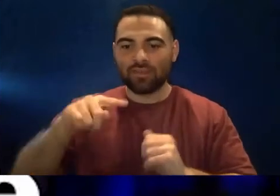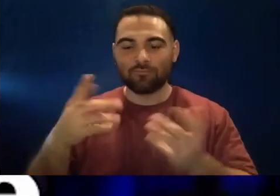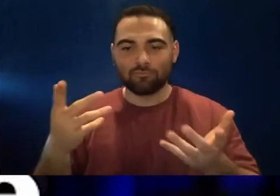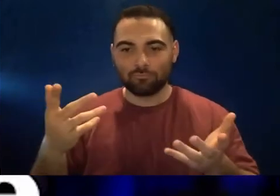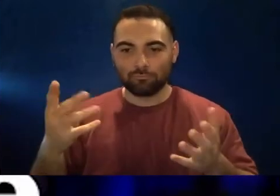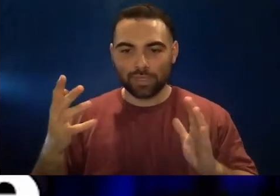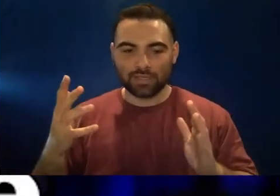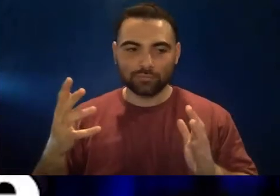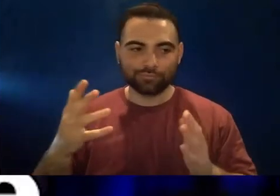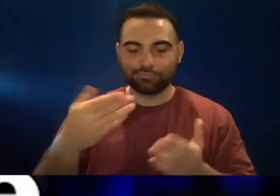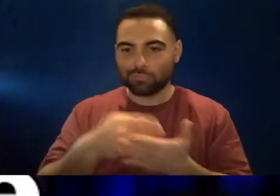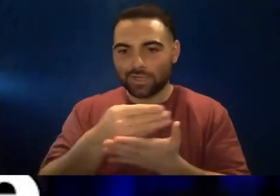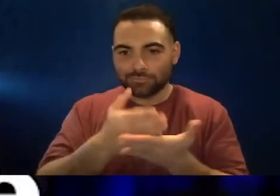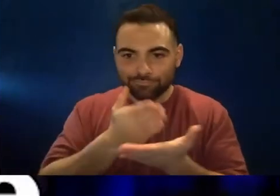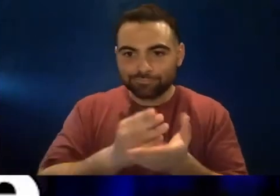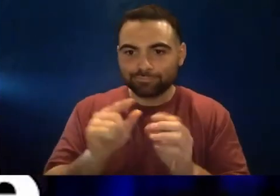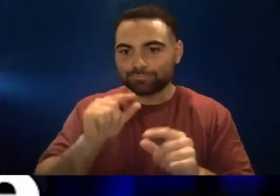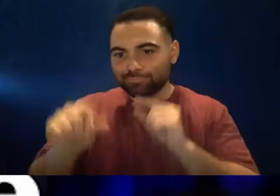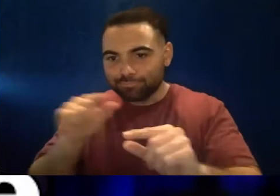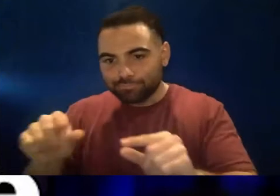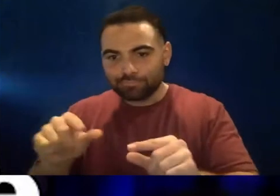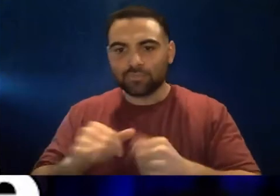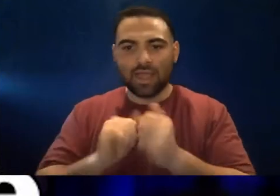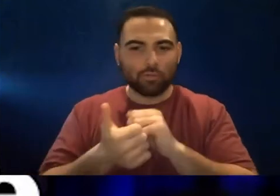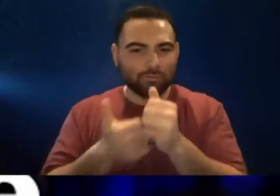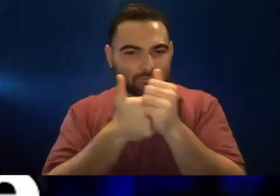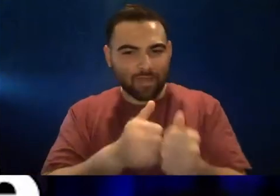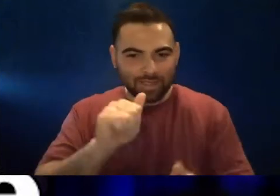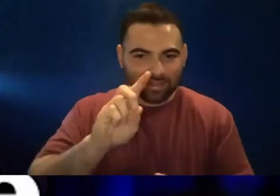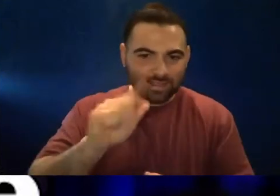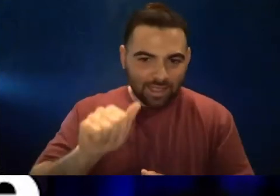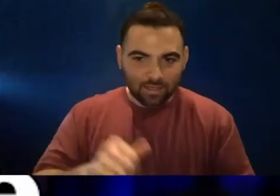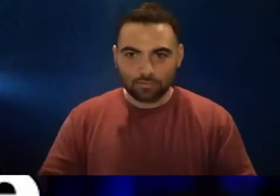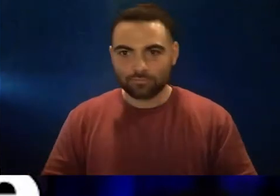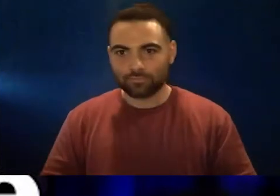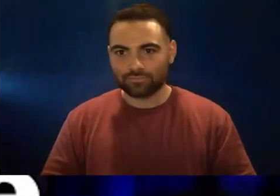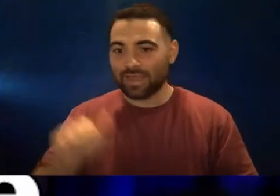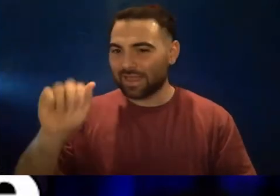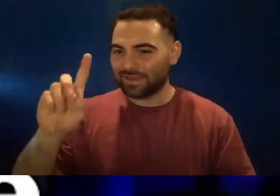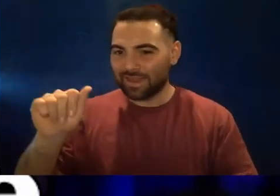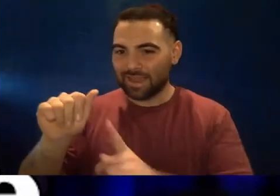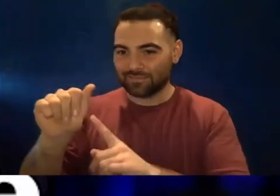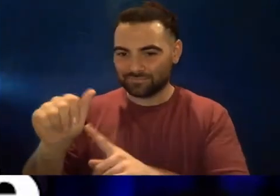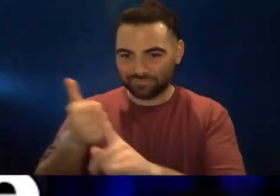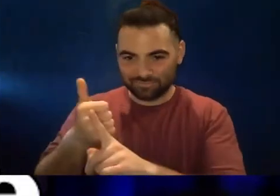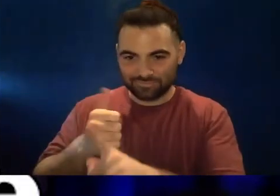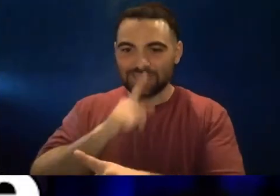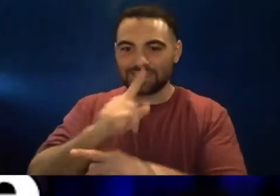to adhere to the ADA and beyond. The ADA is the minimum level of